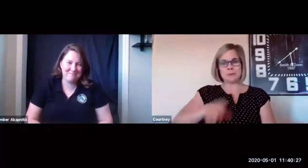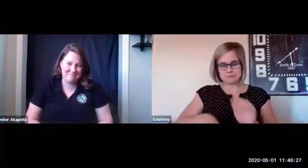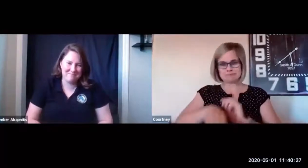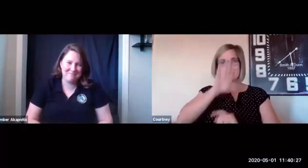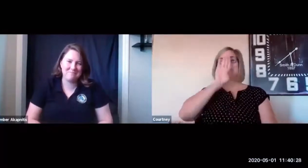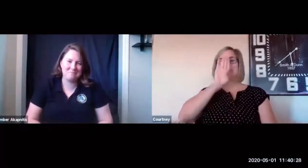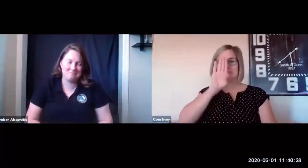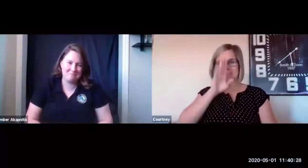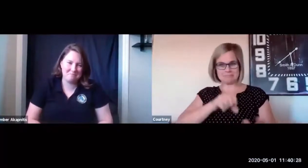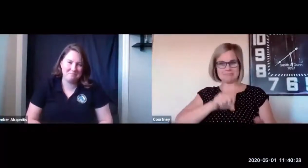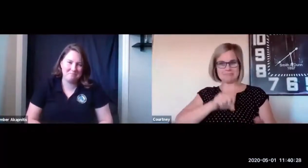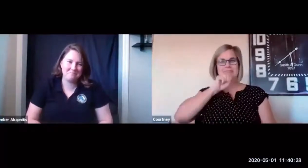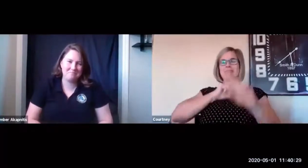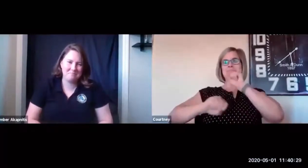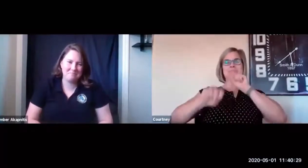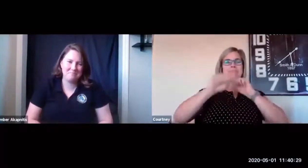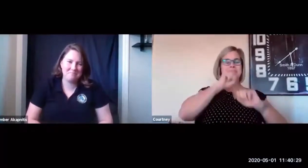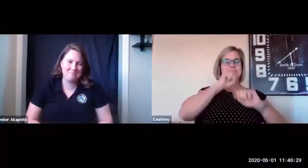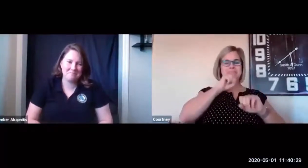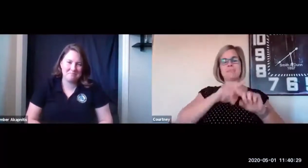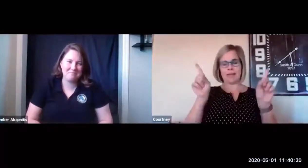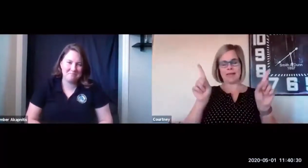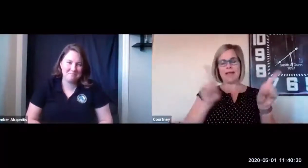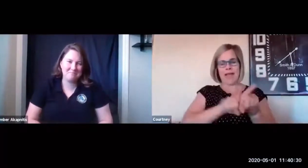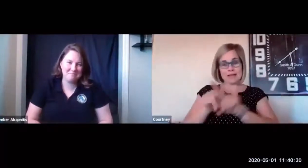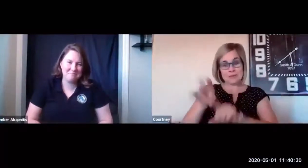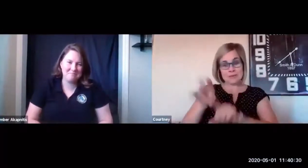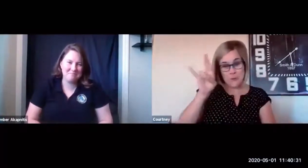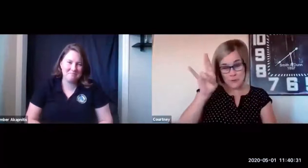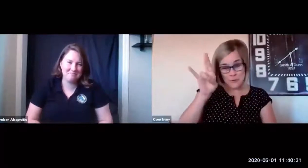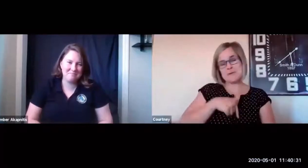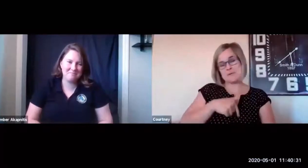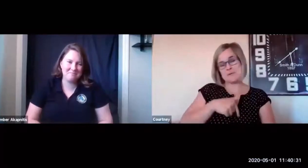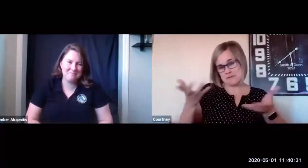with each new day, it brings new frustration and new barriers